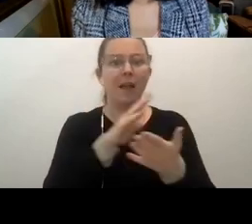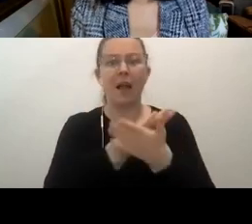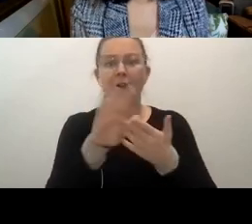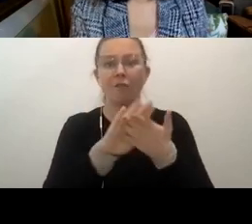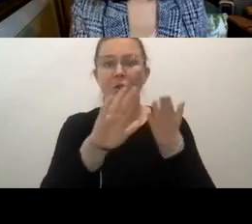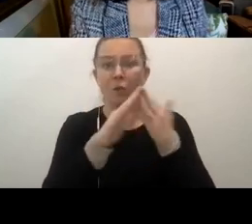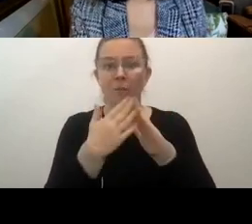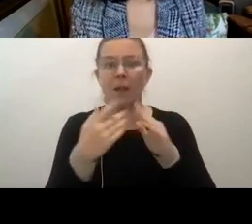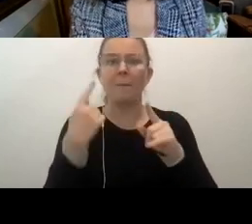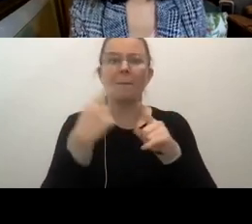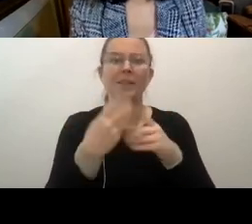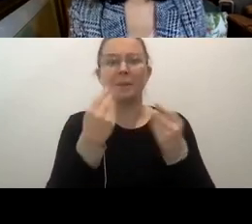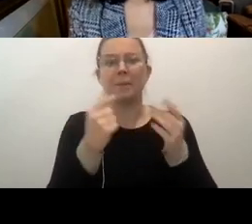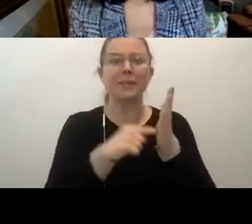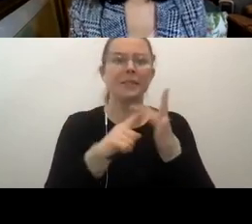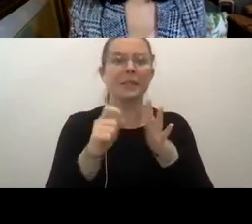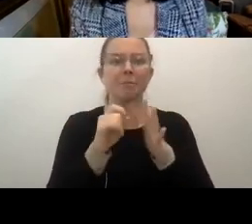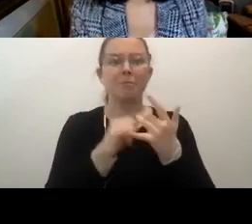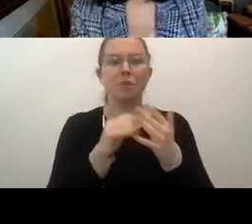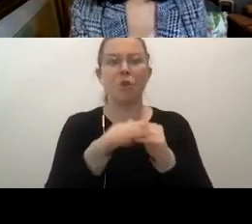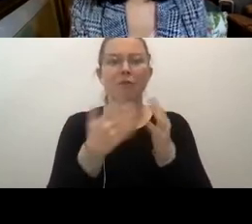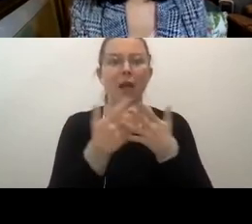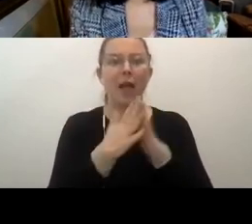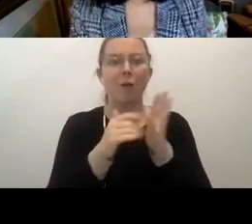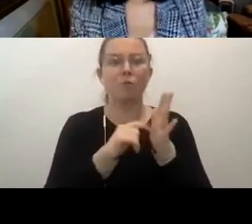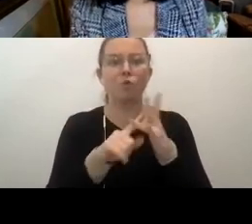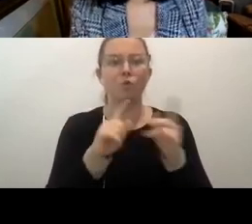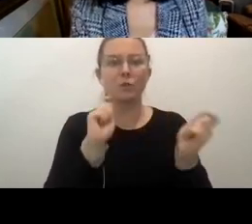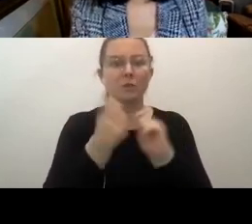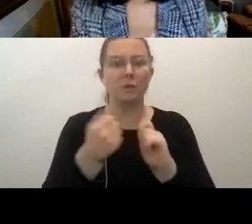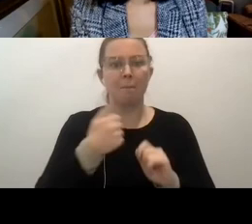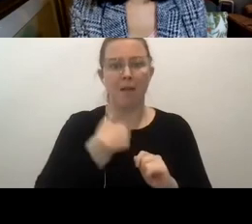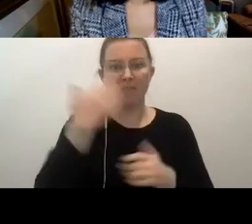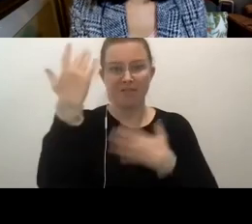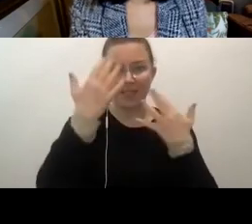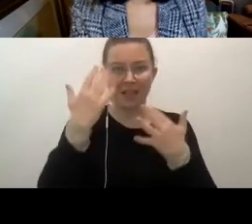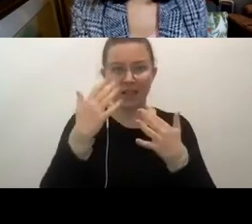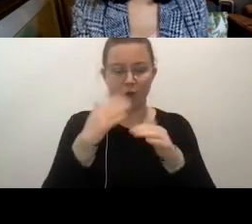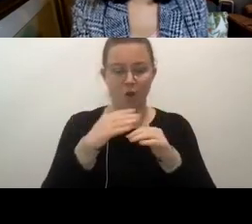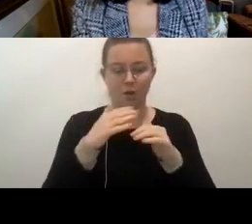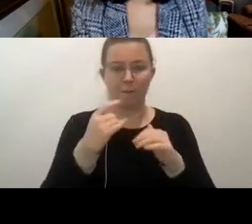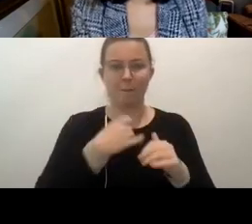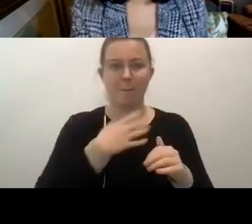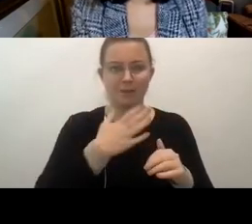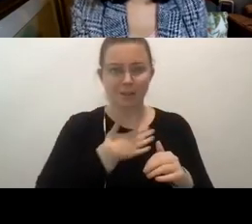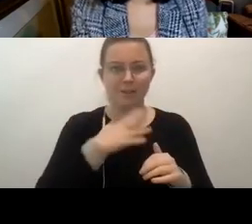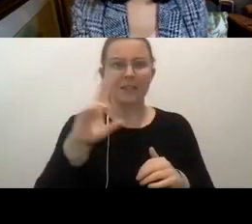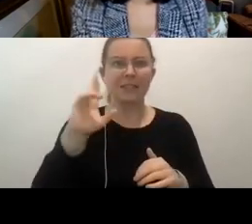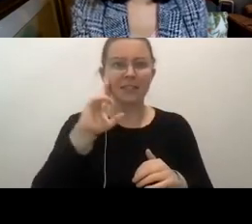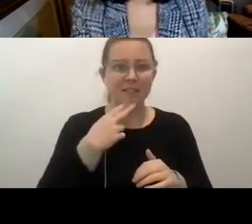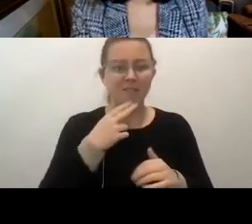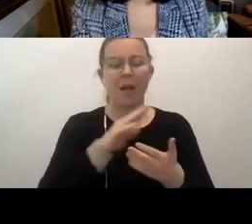And I guess tips on how to adapt to thinking of myself more as a deaf and hard of hearing person?"